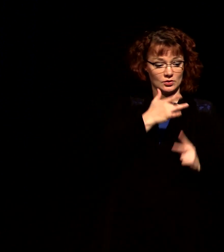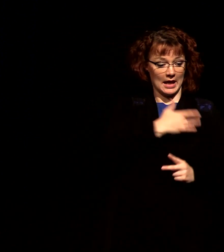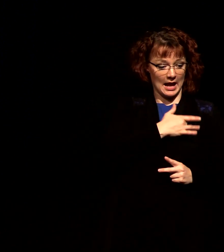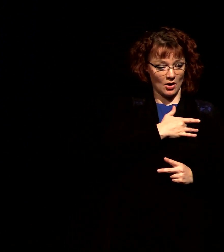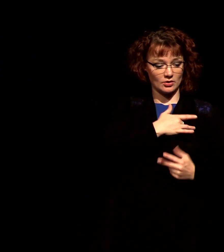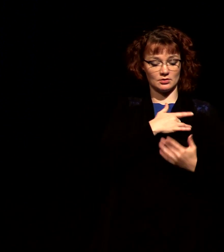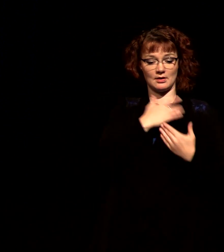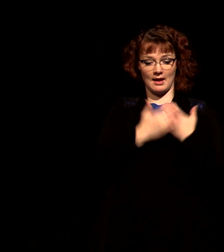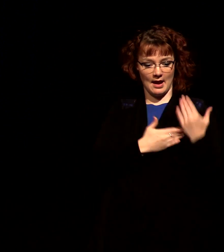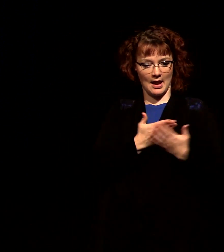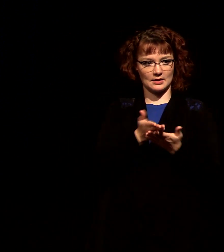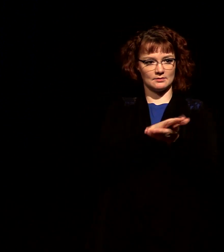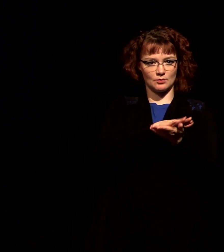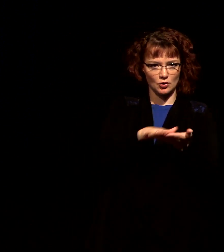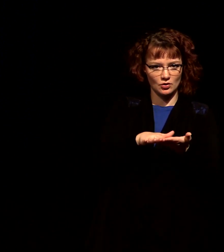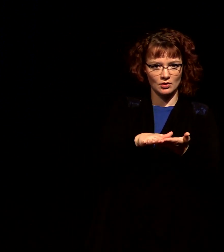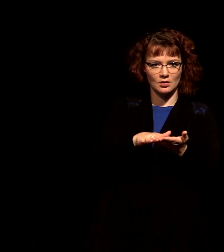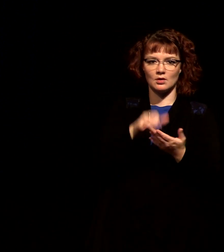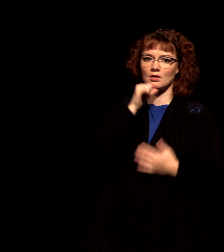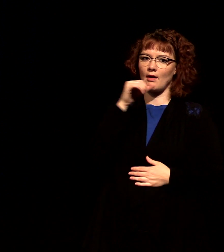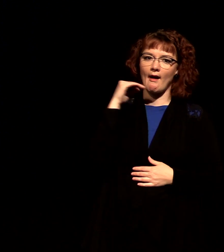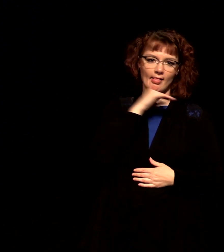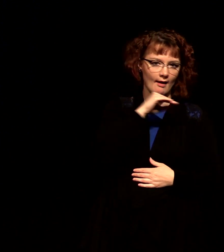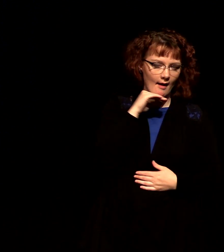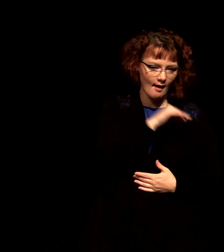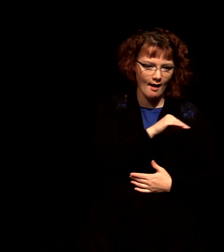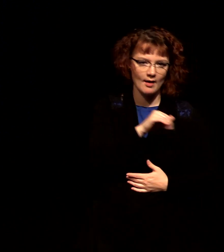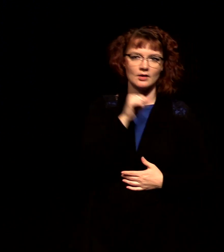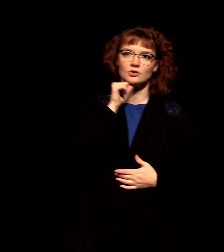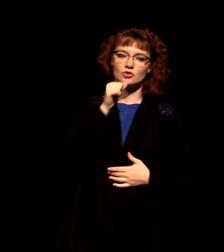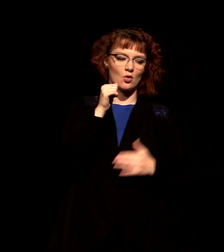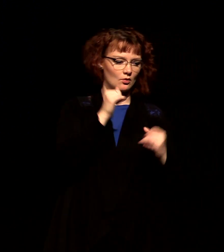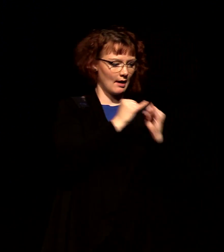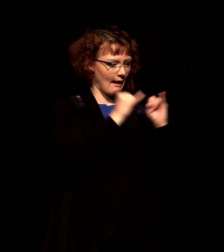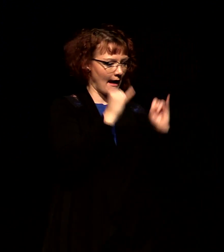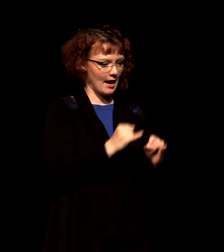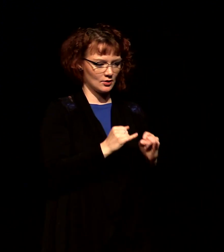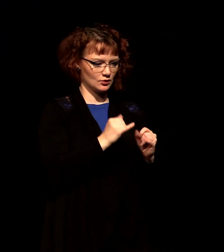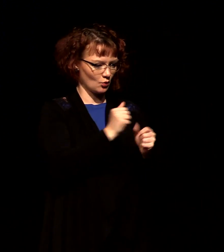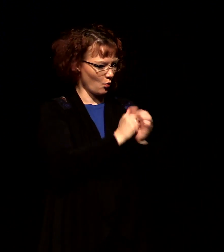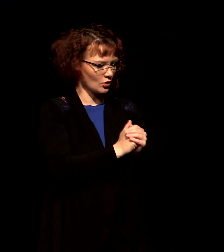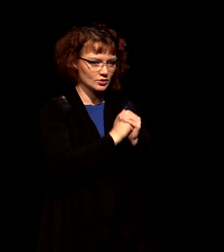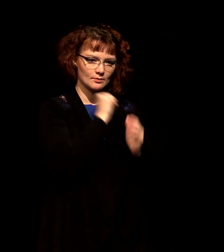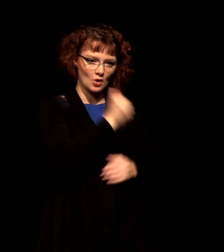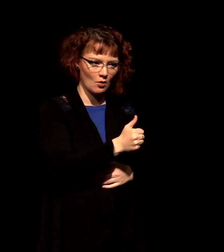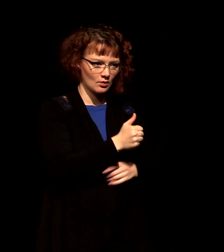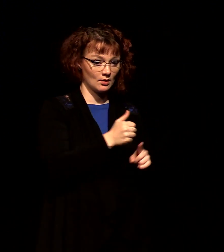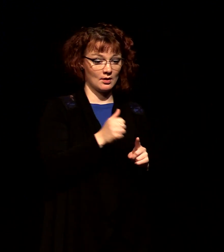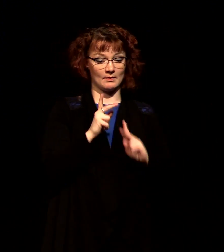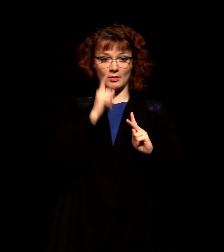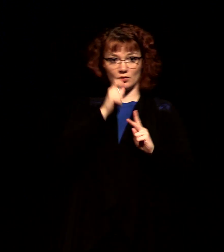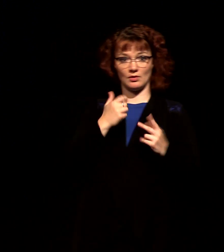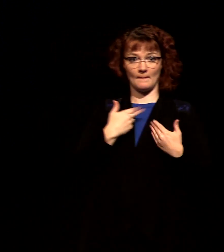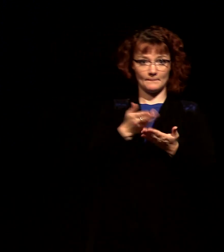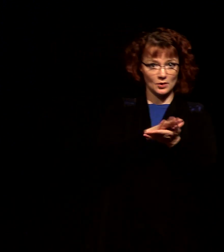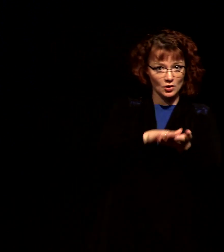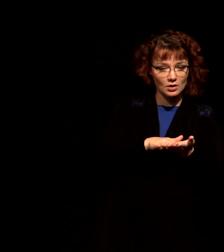pure, who do not lie, who do not worship idols, they are the ones that will receive the Lord's blessing. They are the ones that